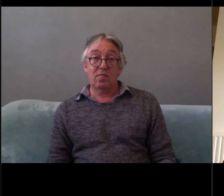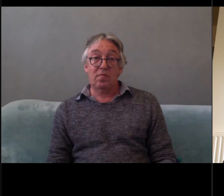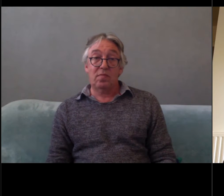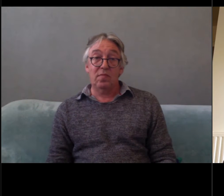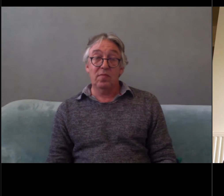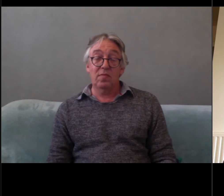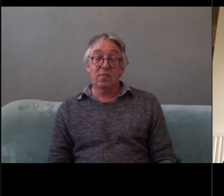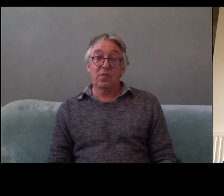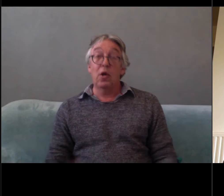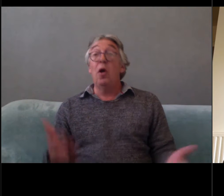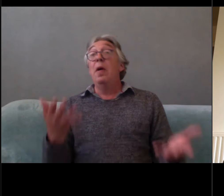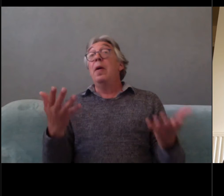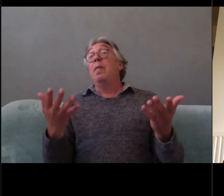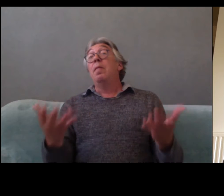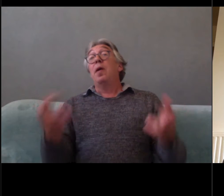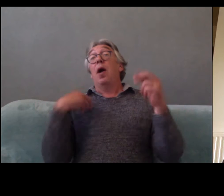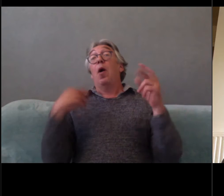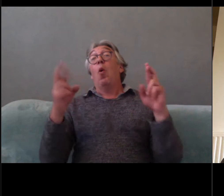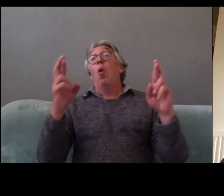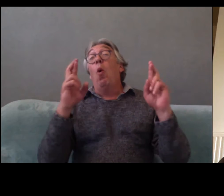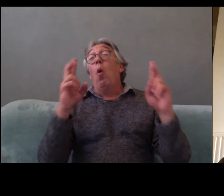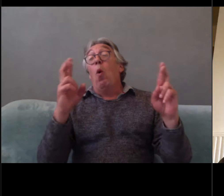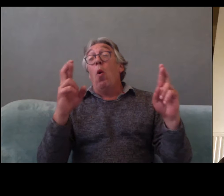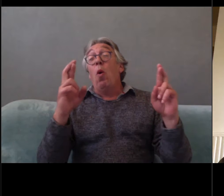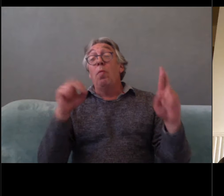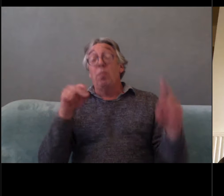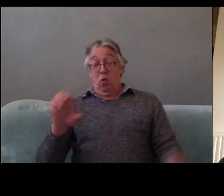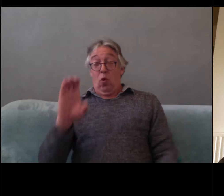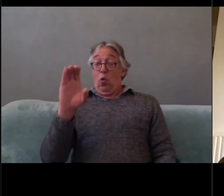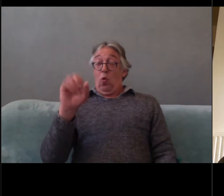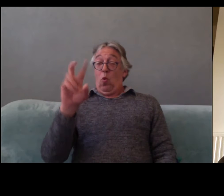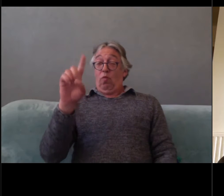and I conclude with this, from this pandemic,